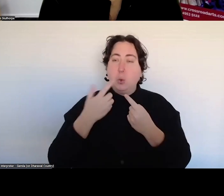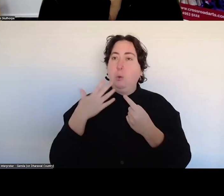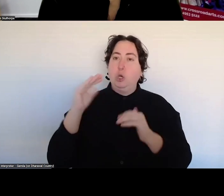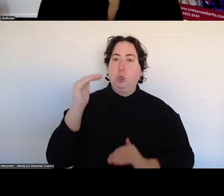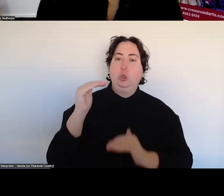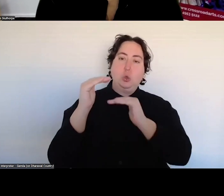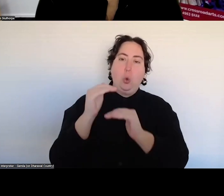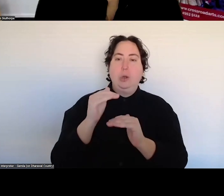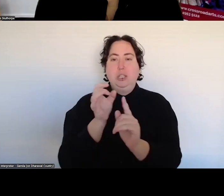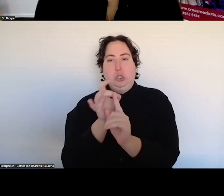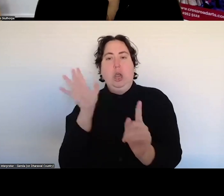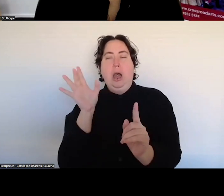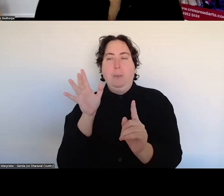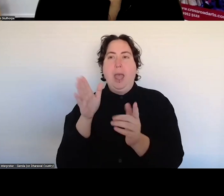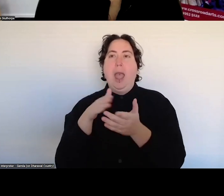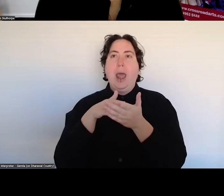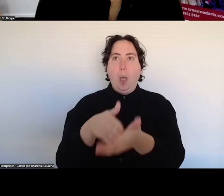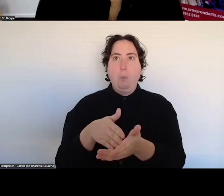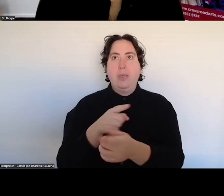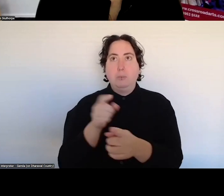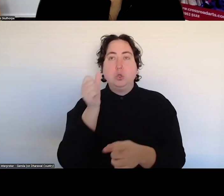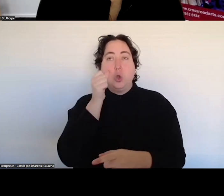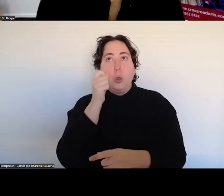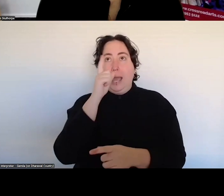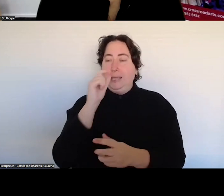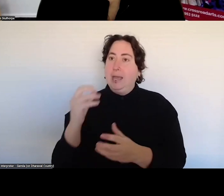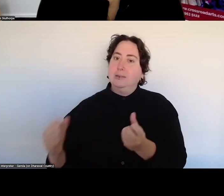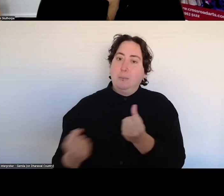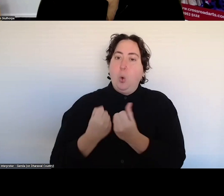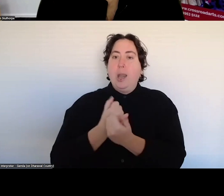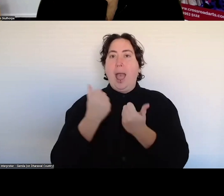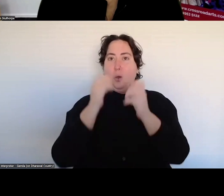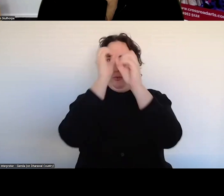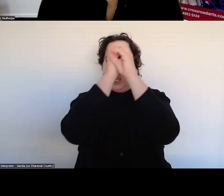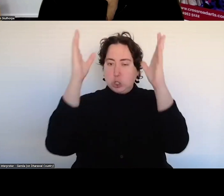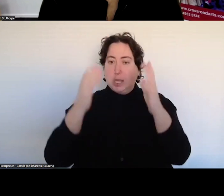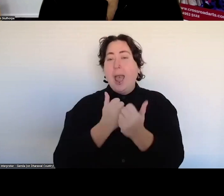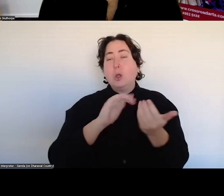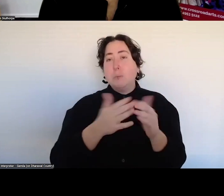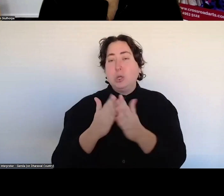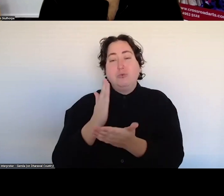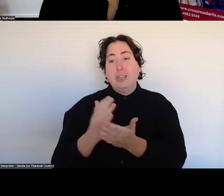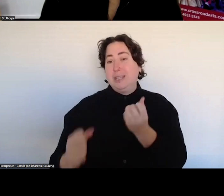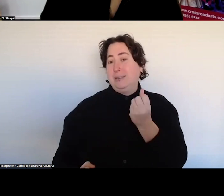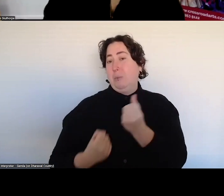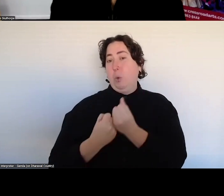the forward vision. Our community is behind us, particularly the people working in our community